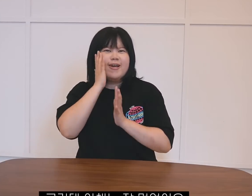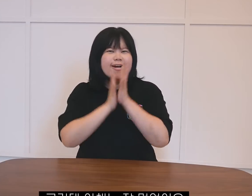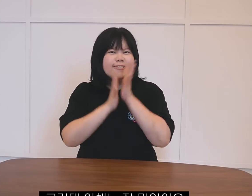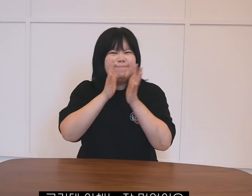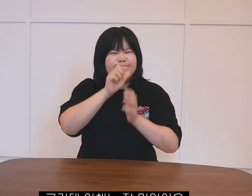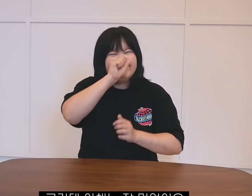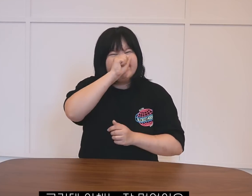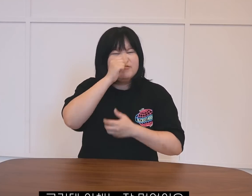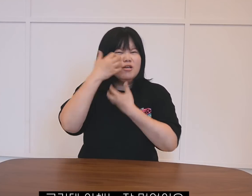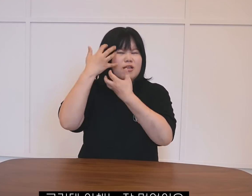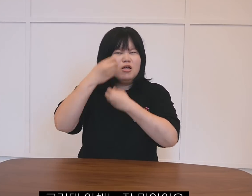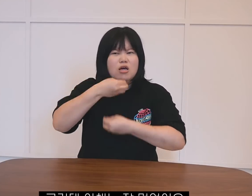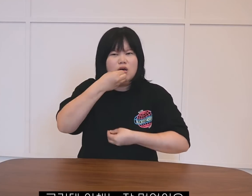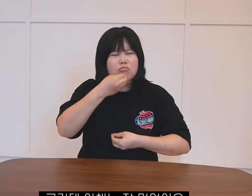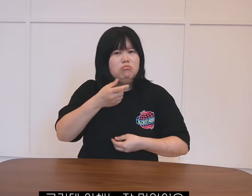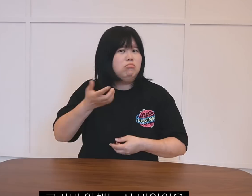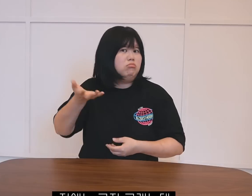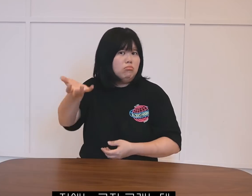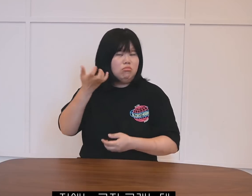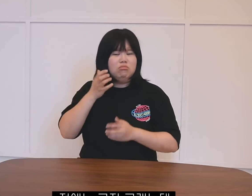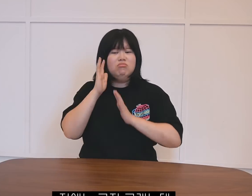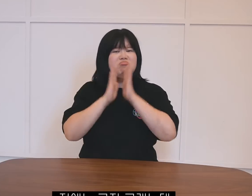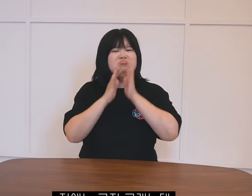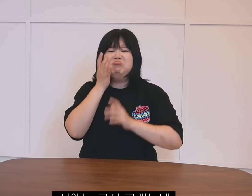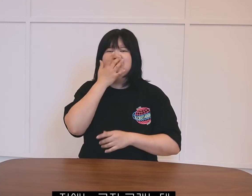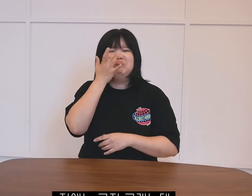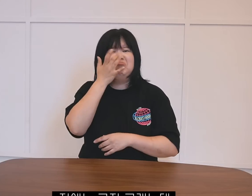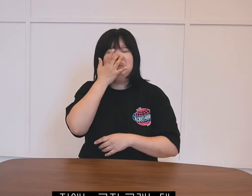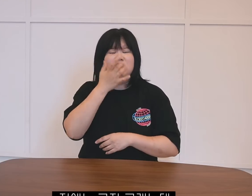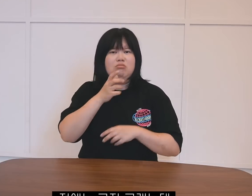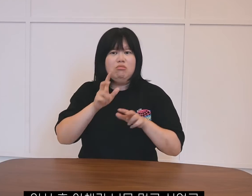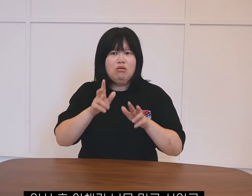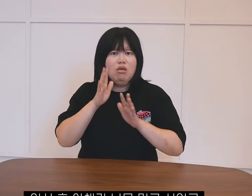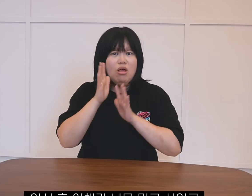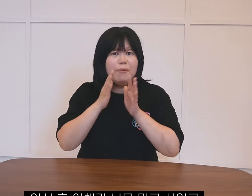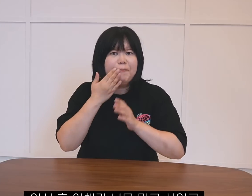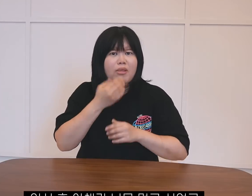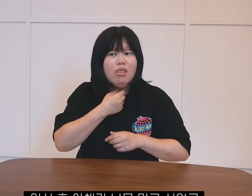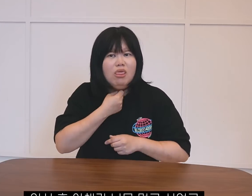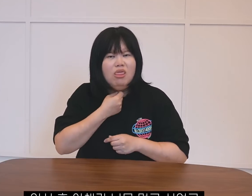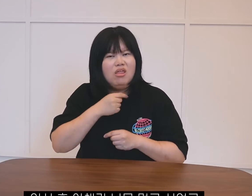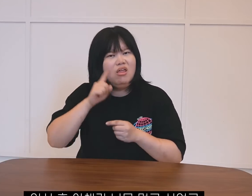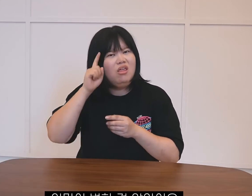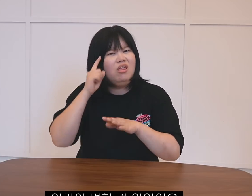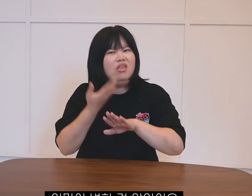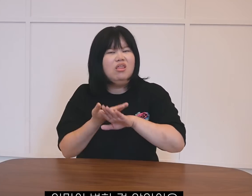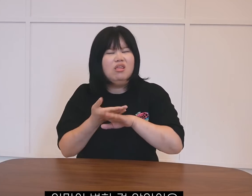But I ate vegetables well. Before, I was just like that, but after I got pregnant, I really wanted to eat vegetables,